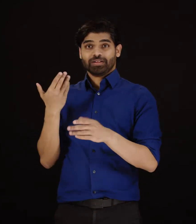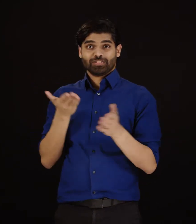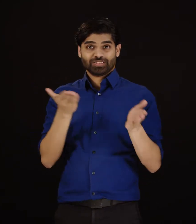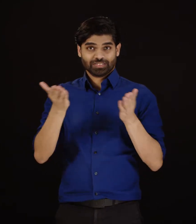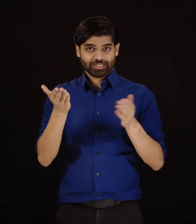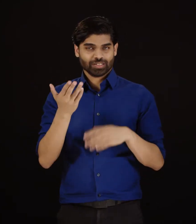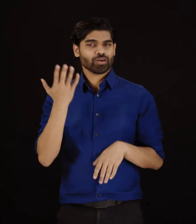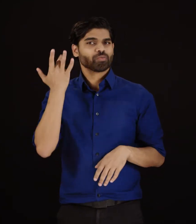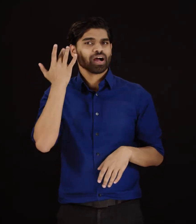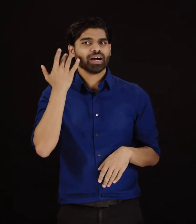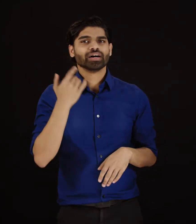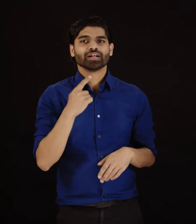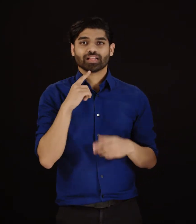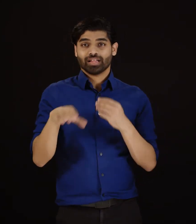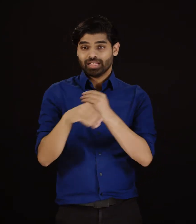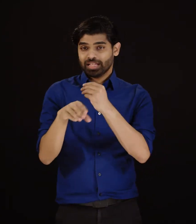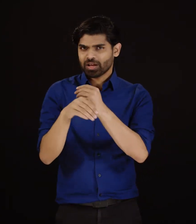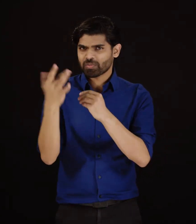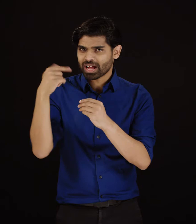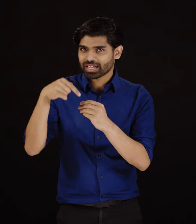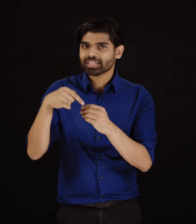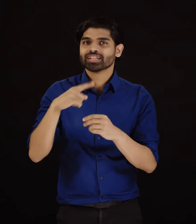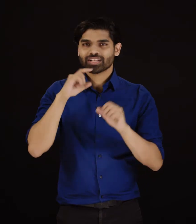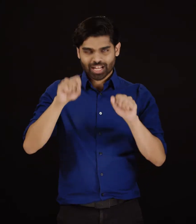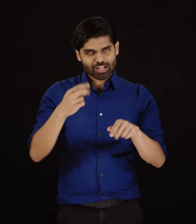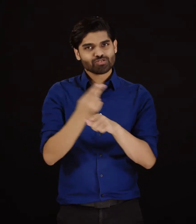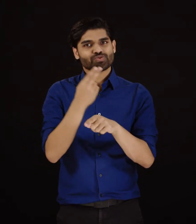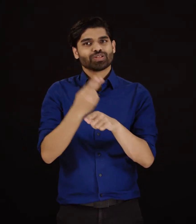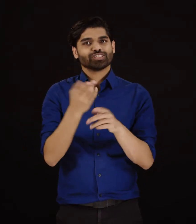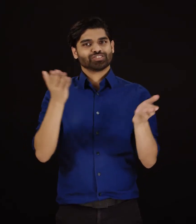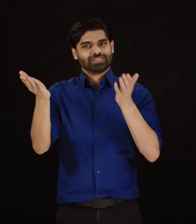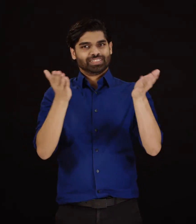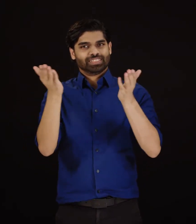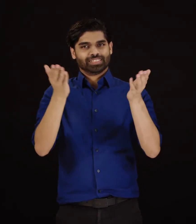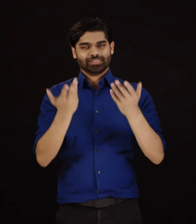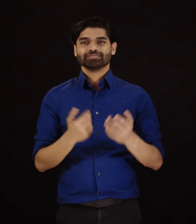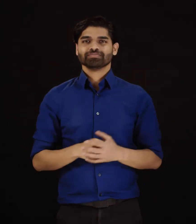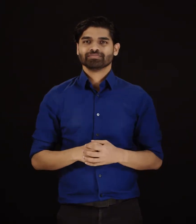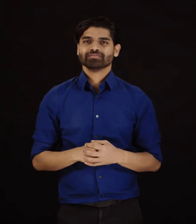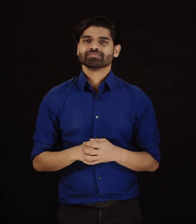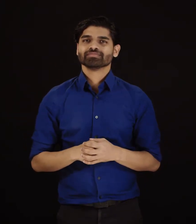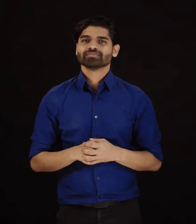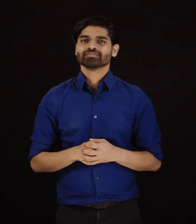If there is no credit, then access is denied by the wireless network. Users can top up